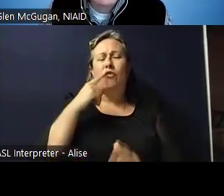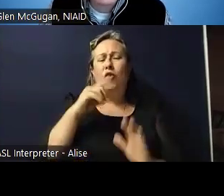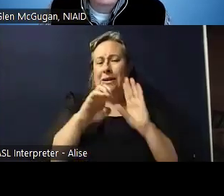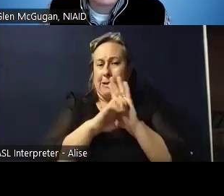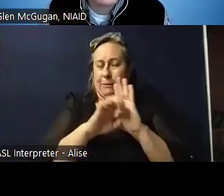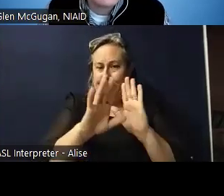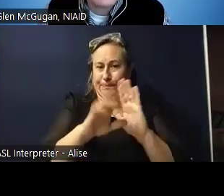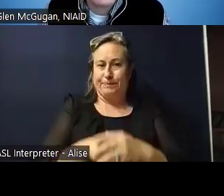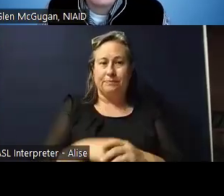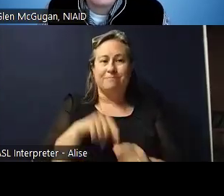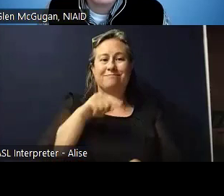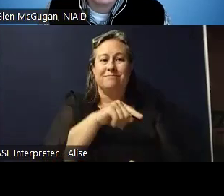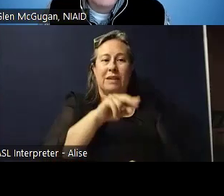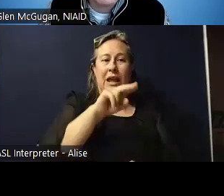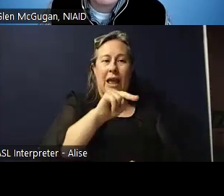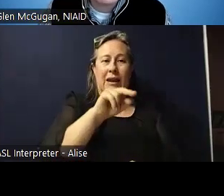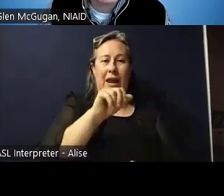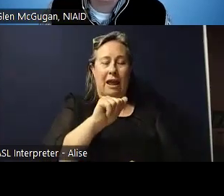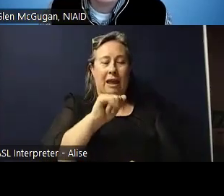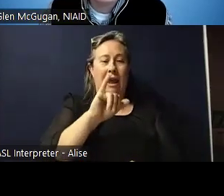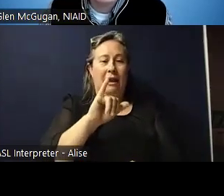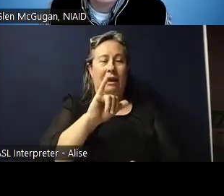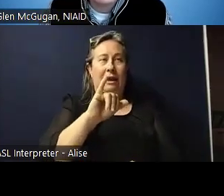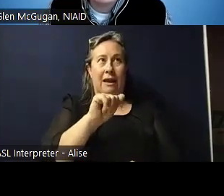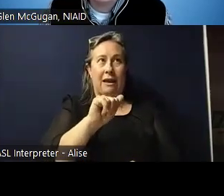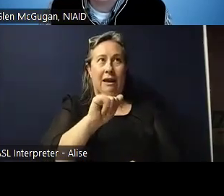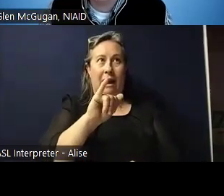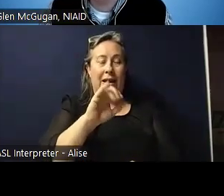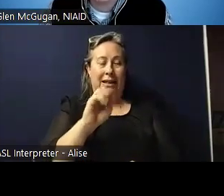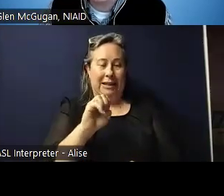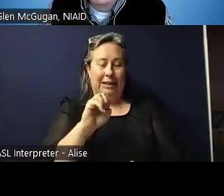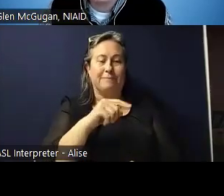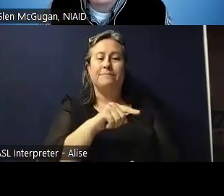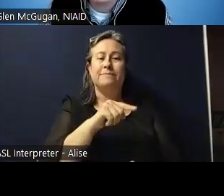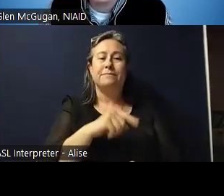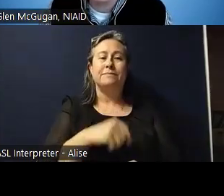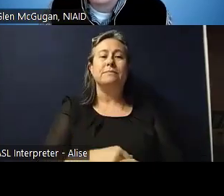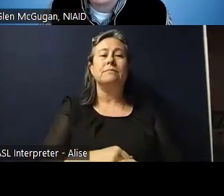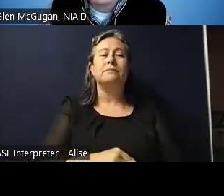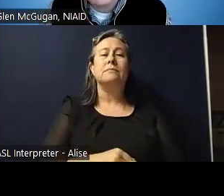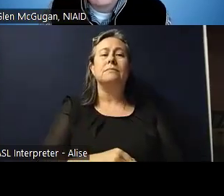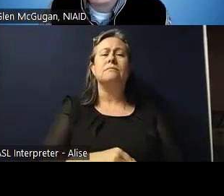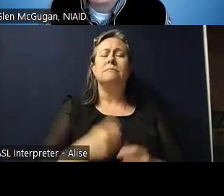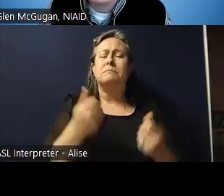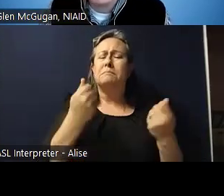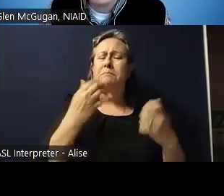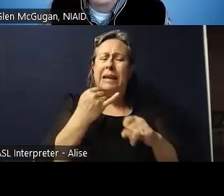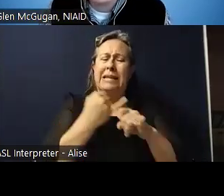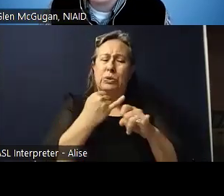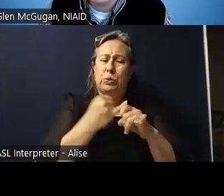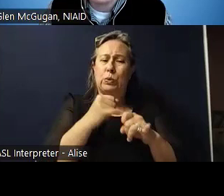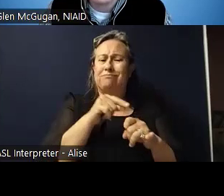This is NIAID, where I work, and a lot of the institutes, their websites will be a little different,